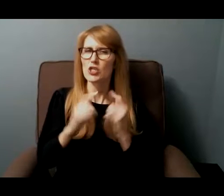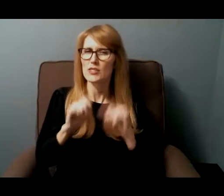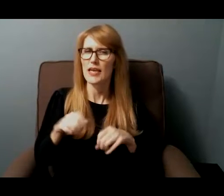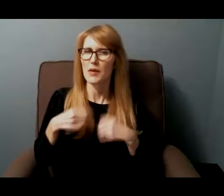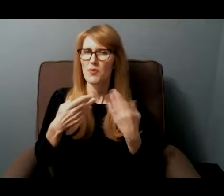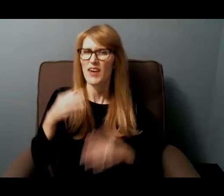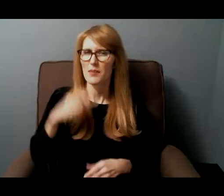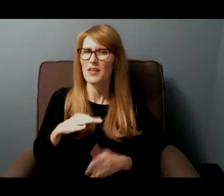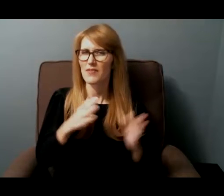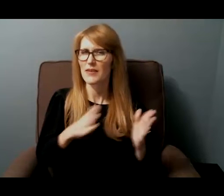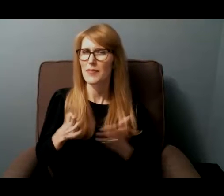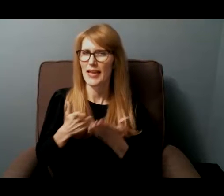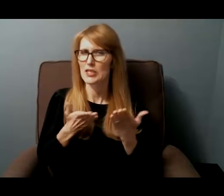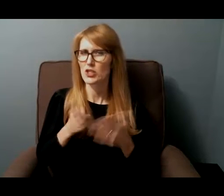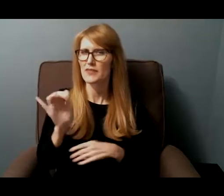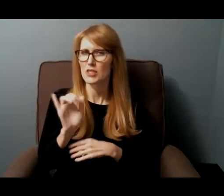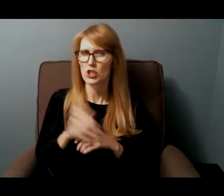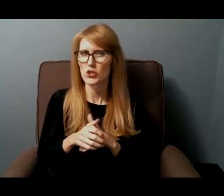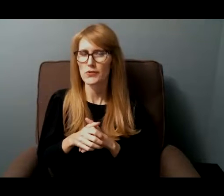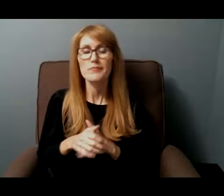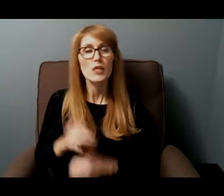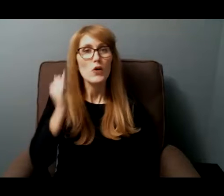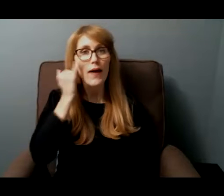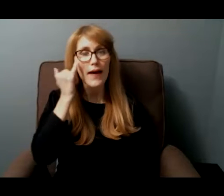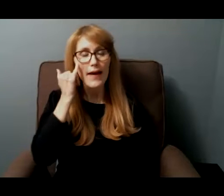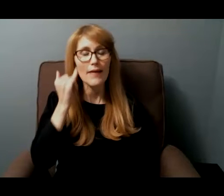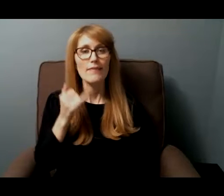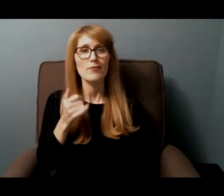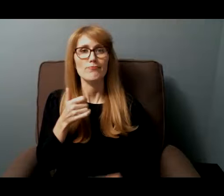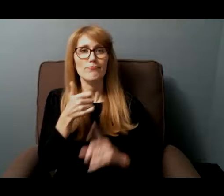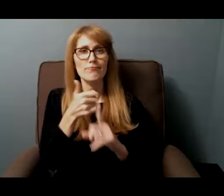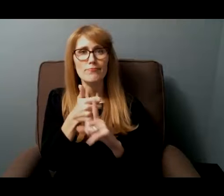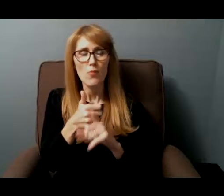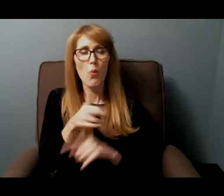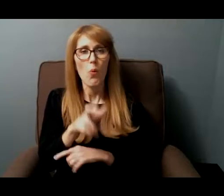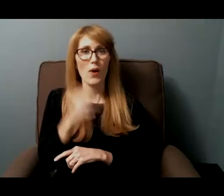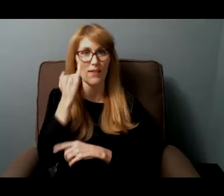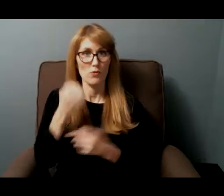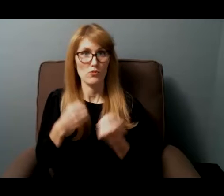so if you or if you are supporting someone who is working with the state Vocational